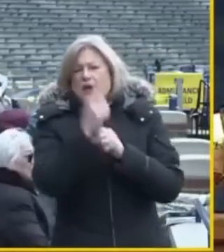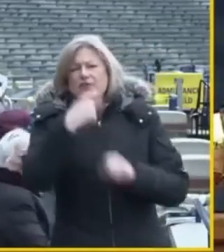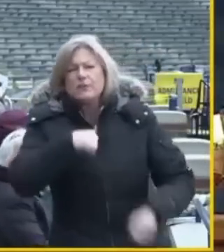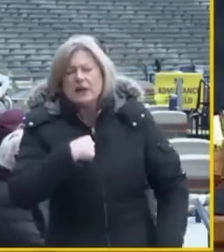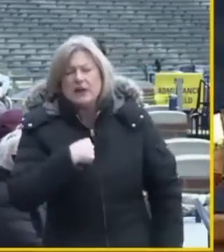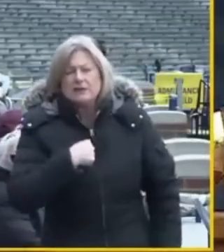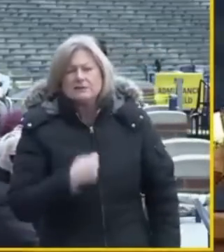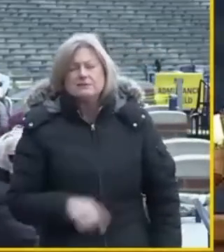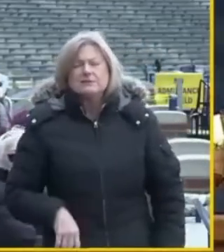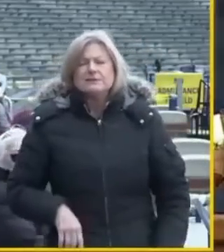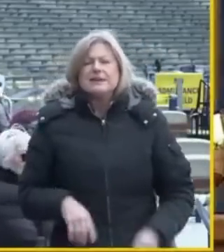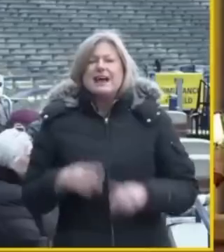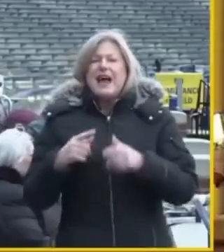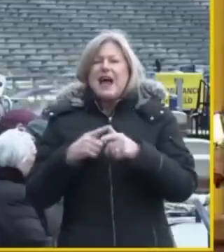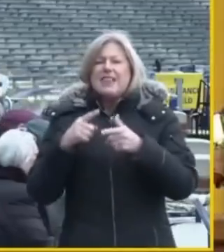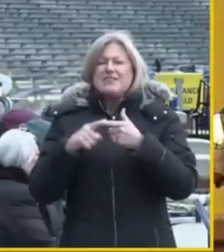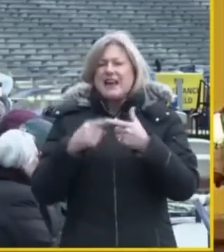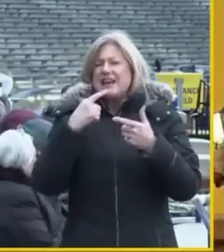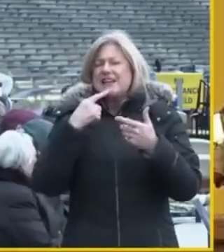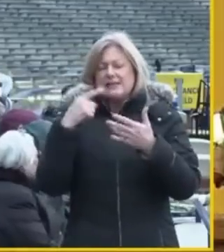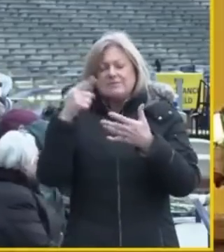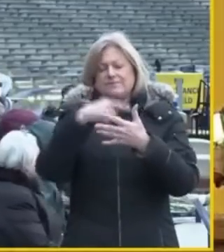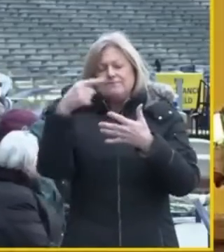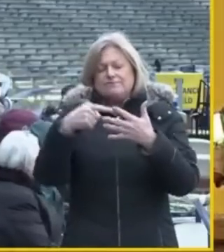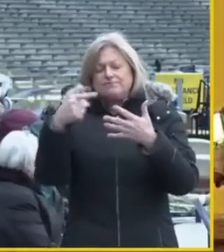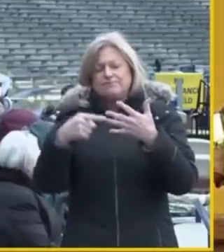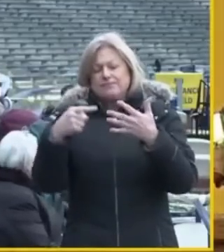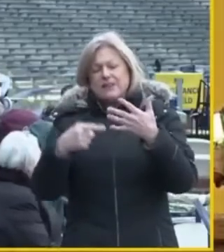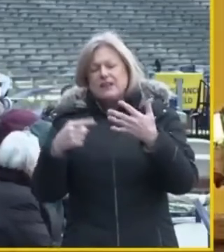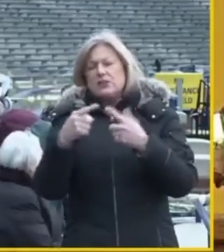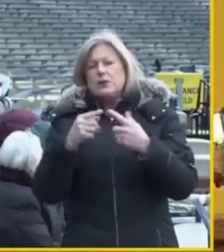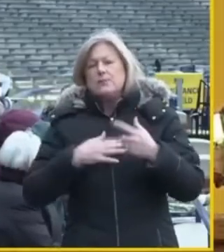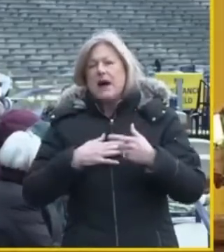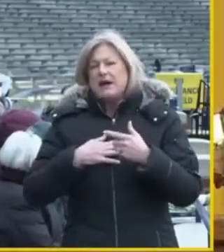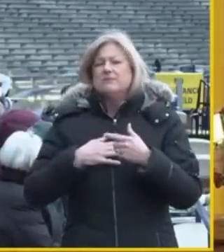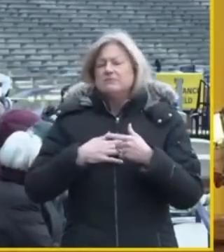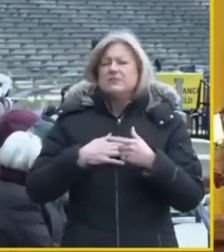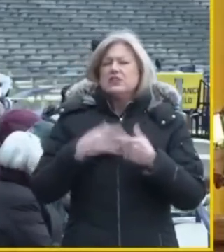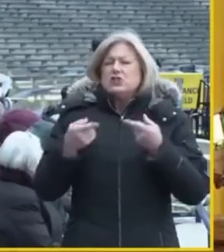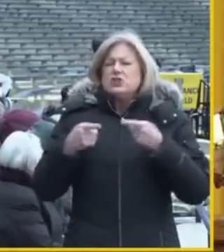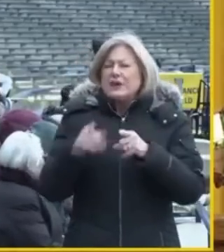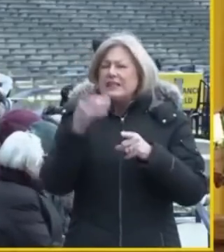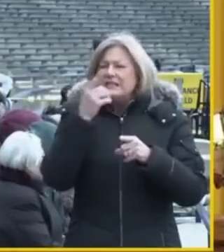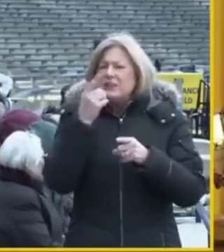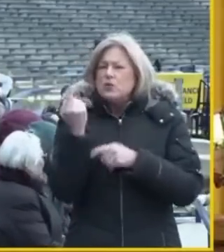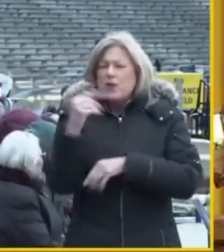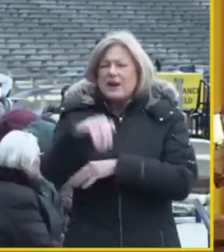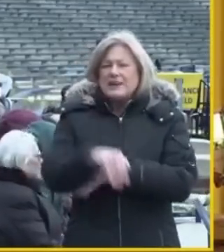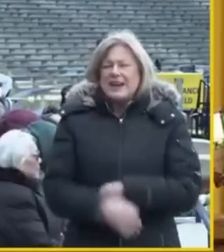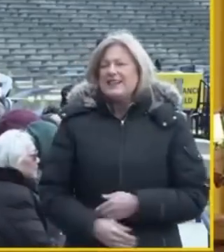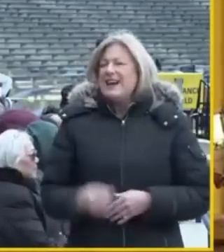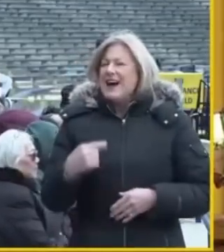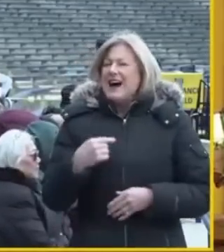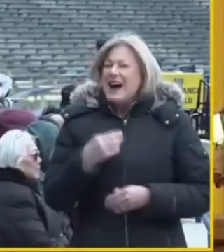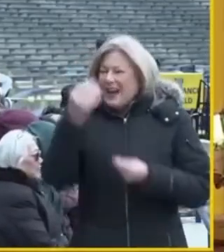So then I mentioned all this to my sons over dinner one night. I told them about the kind invitation to speak here,